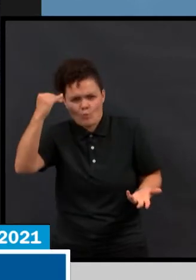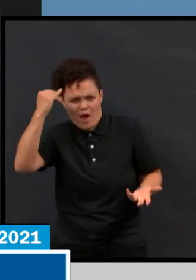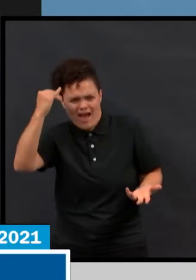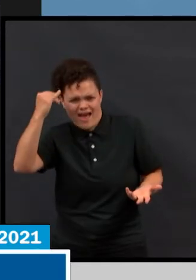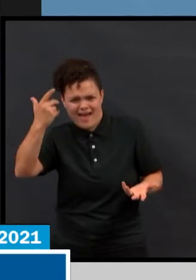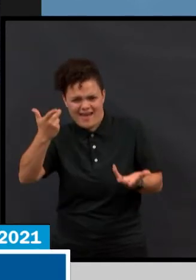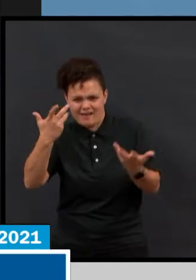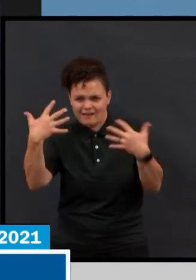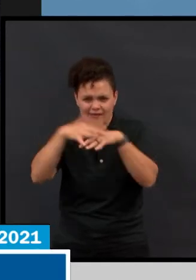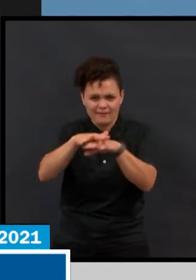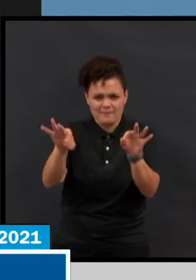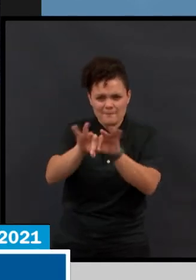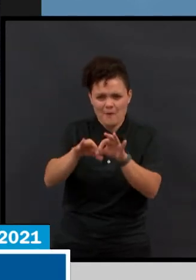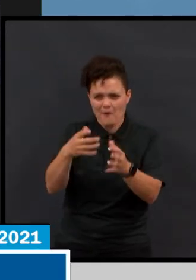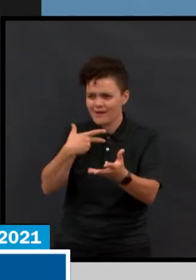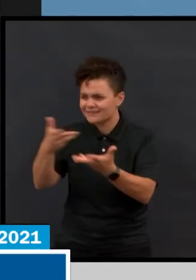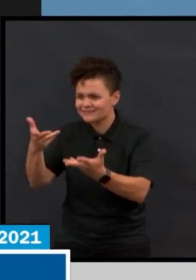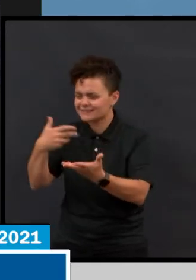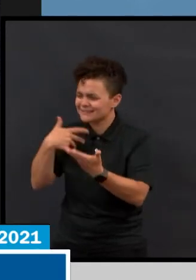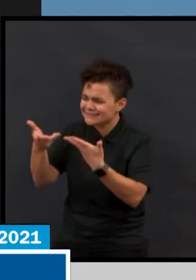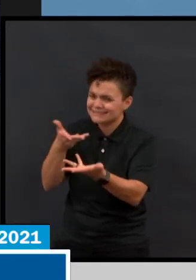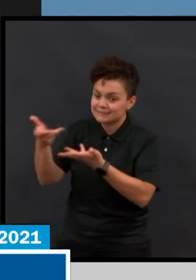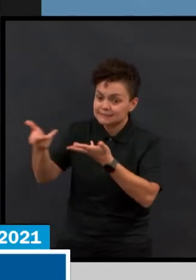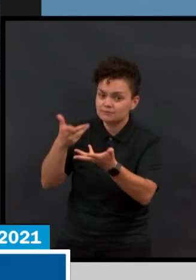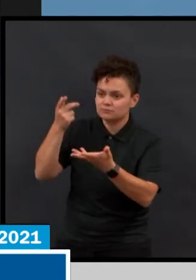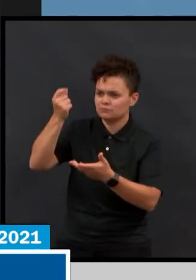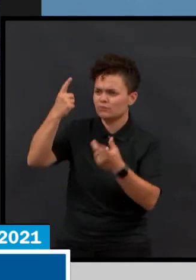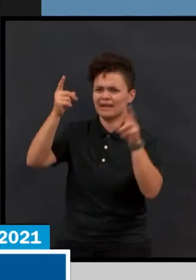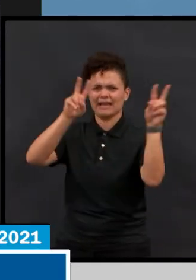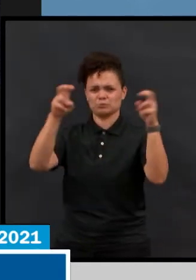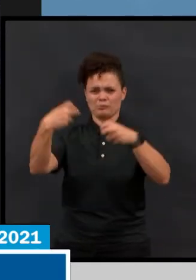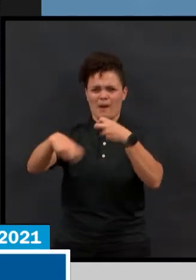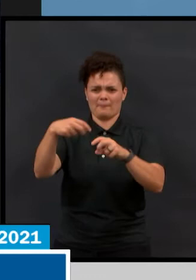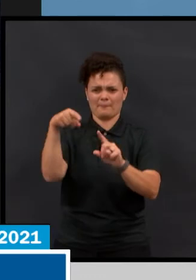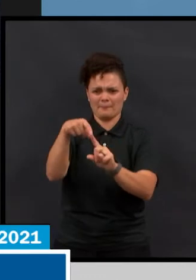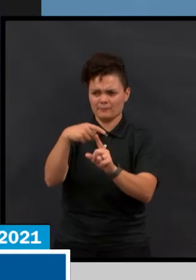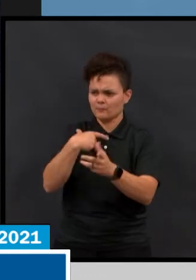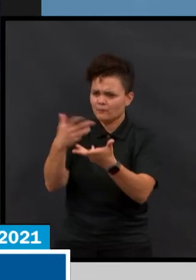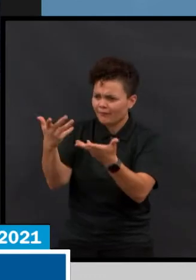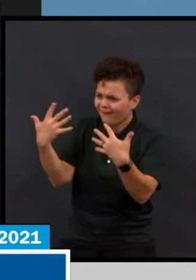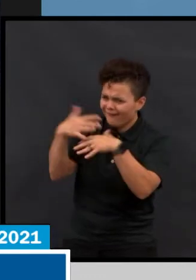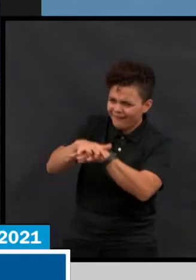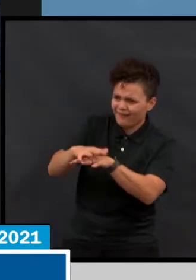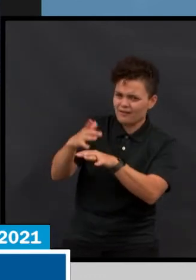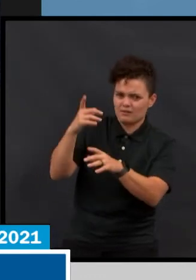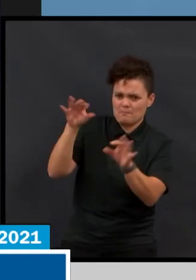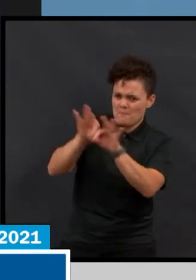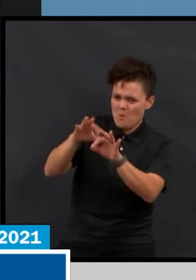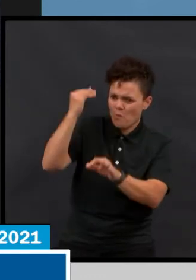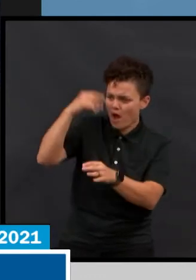what the issues were and how we could peacefully school to segregate well a lot of people moved and